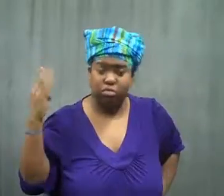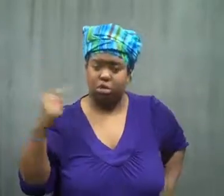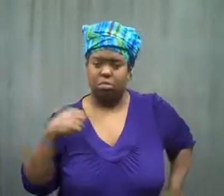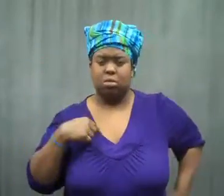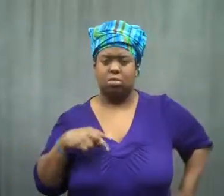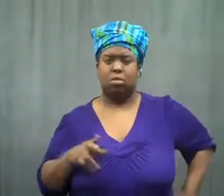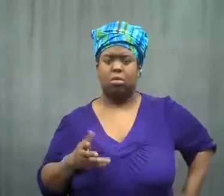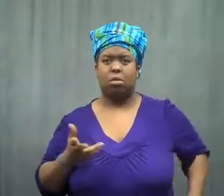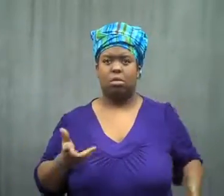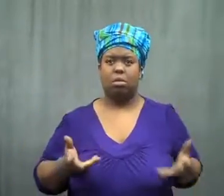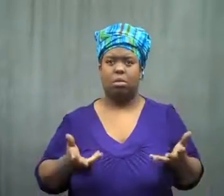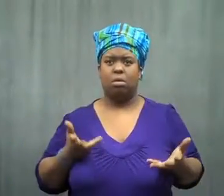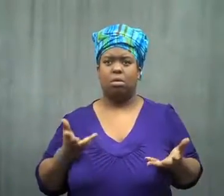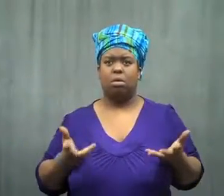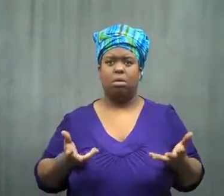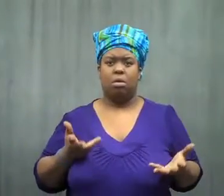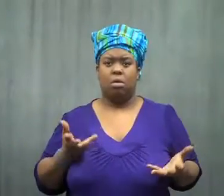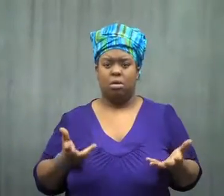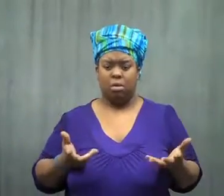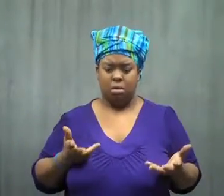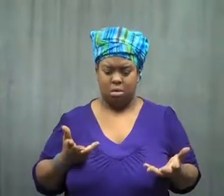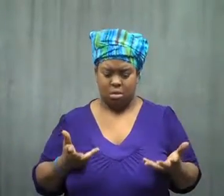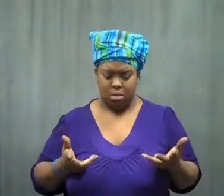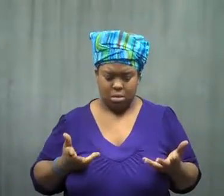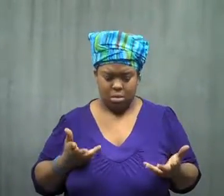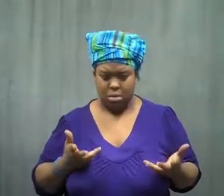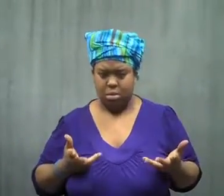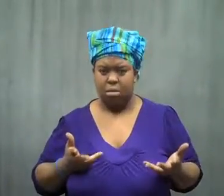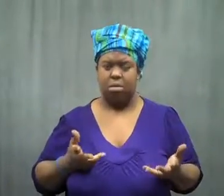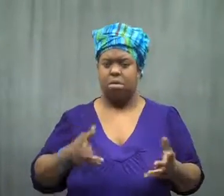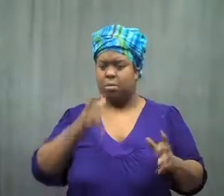I stood there trying to figure out what was happening.